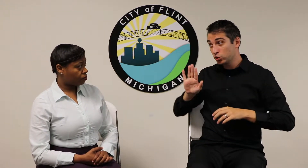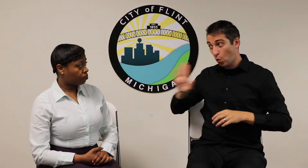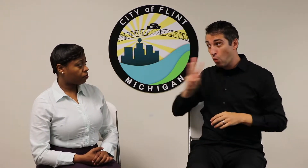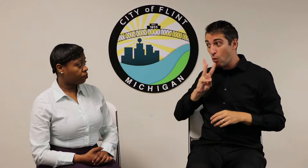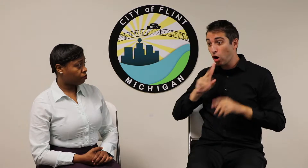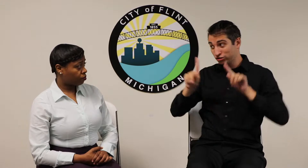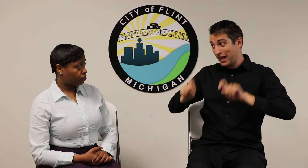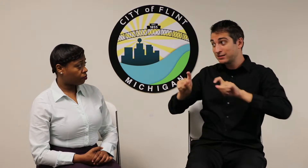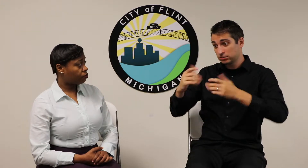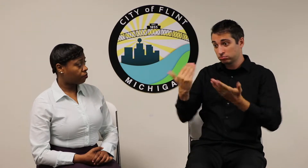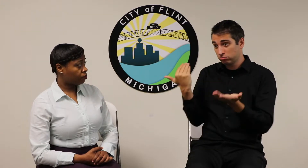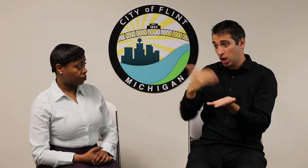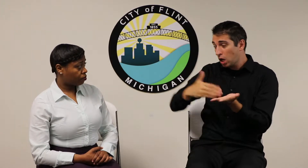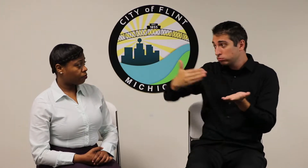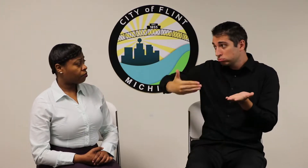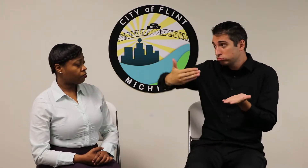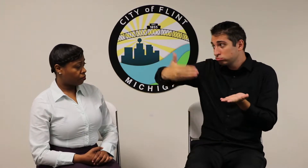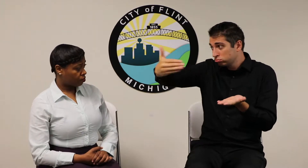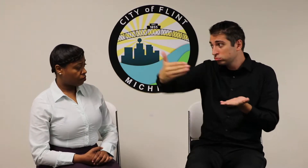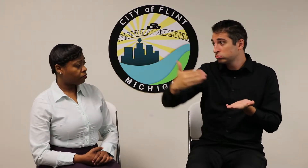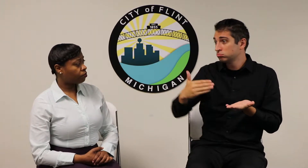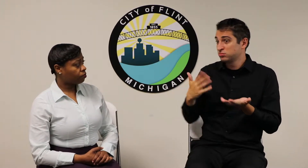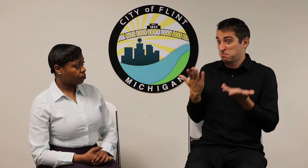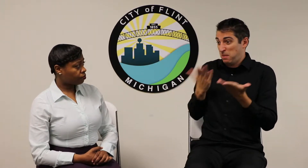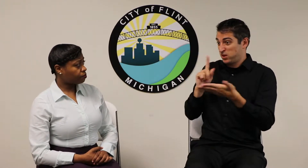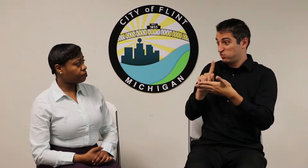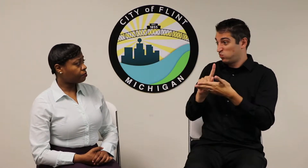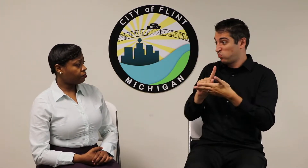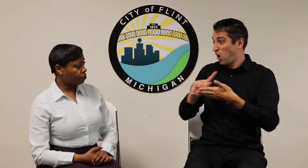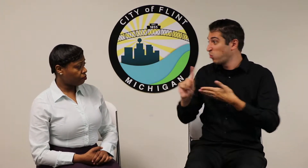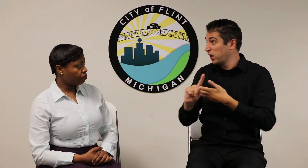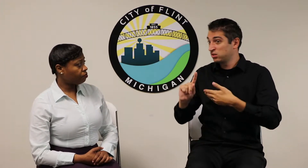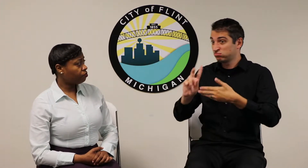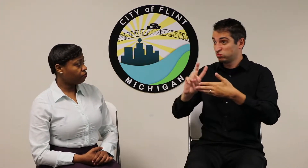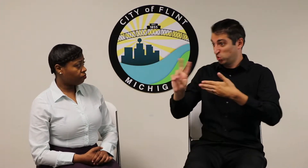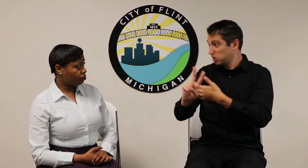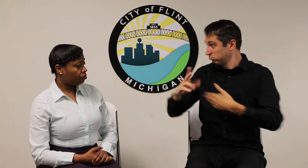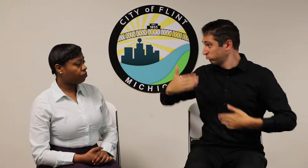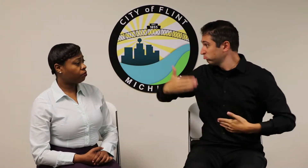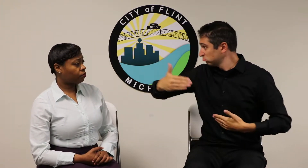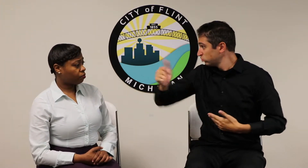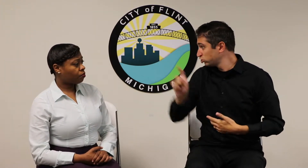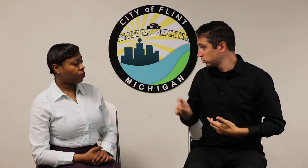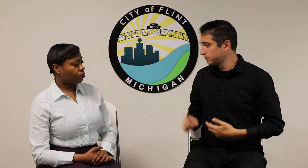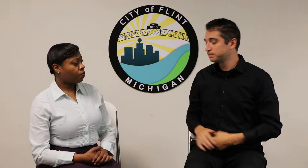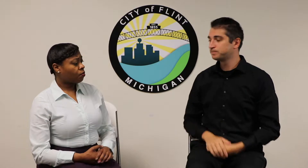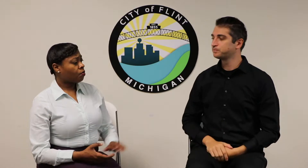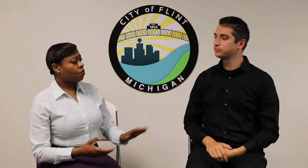and I'd say you will do it a week from now two weeks from now.